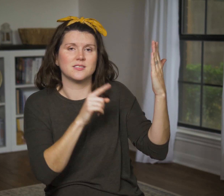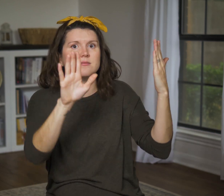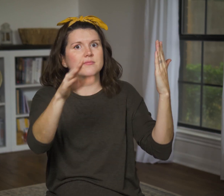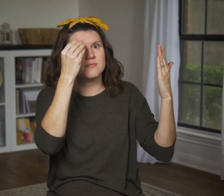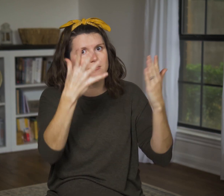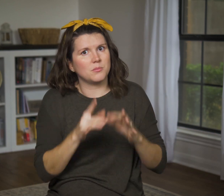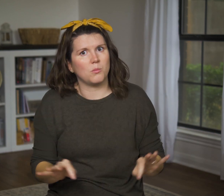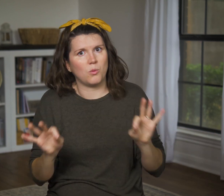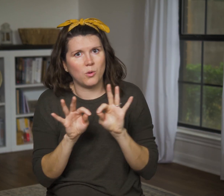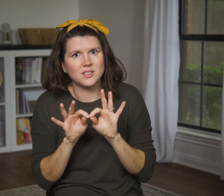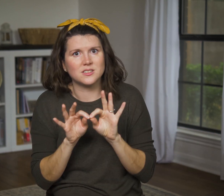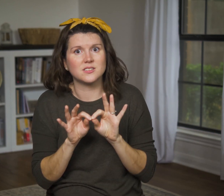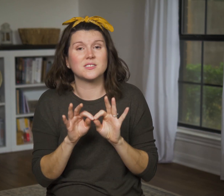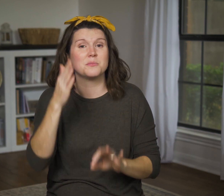This is important.